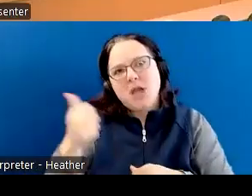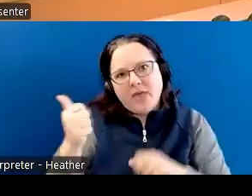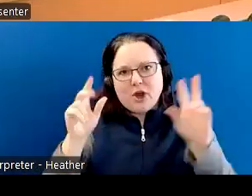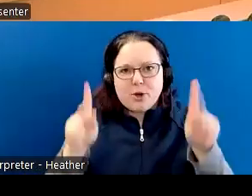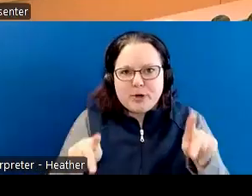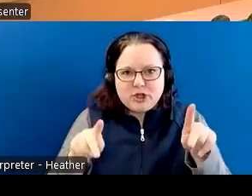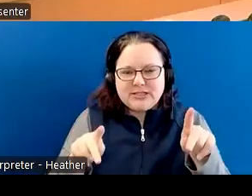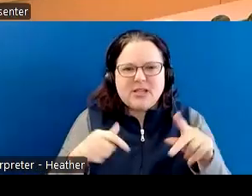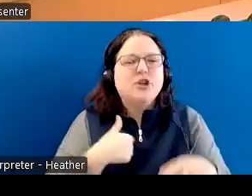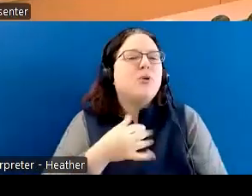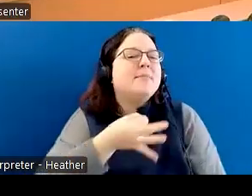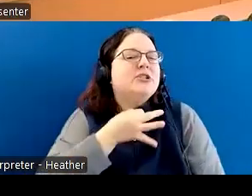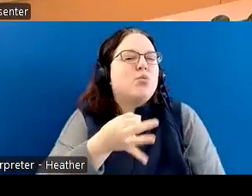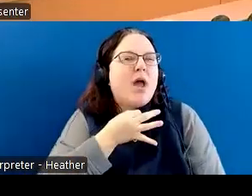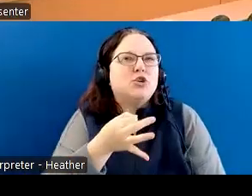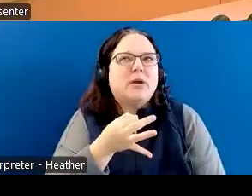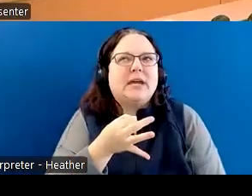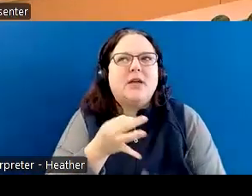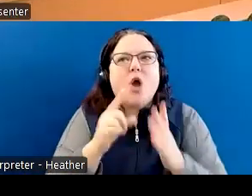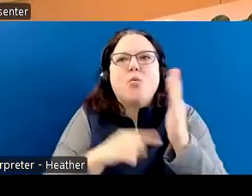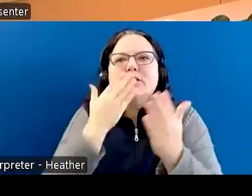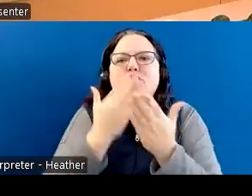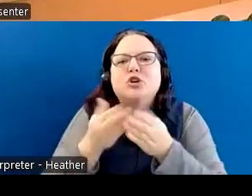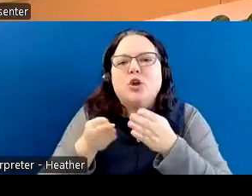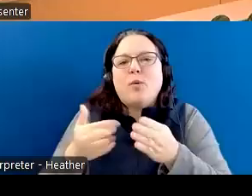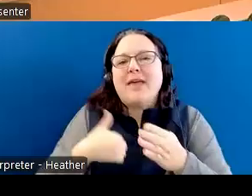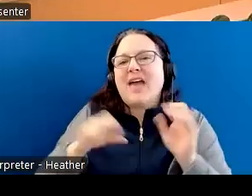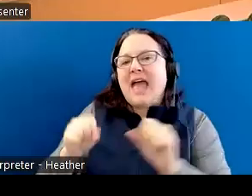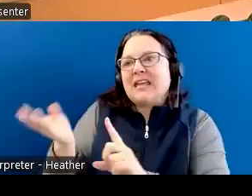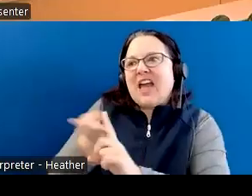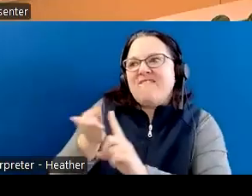just wondering from you all like what's a good way that we can sell it because I know sometimes that